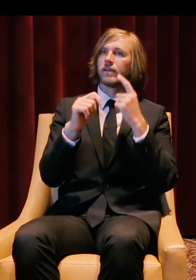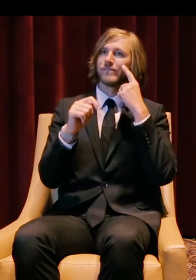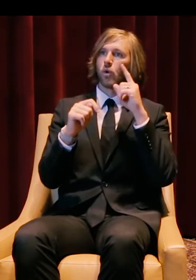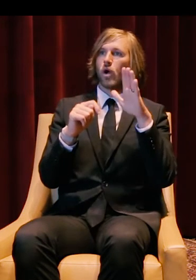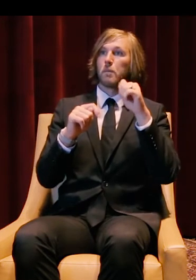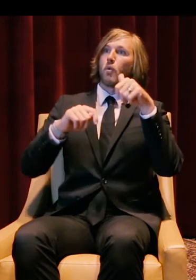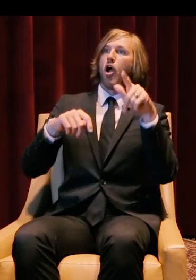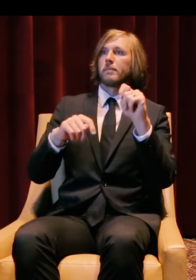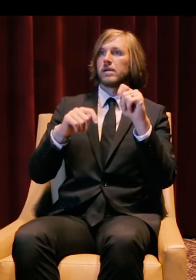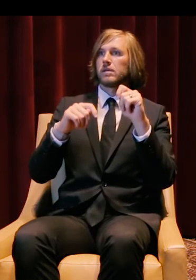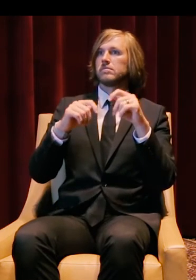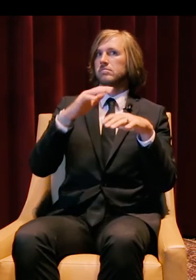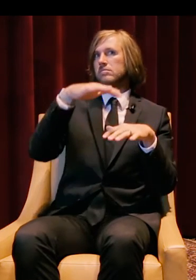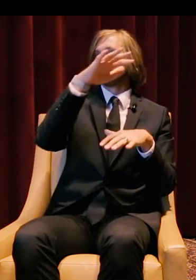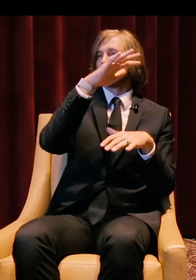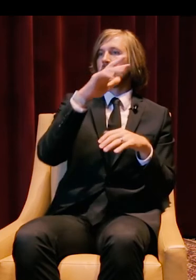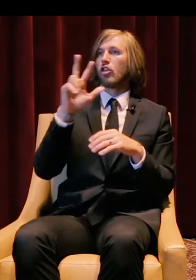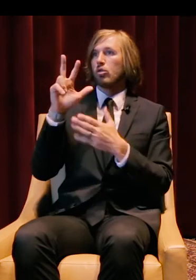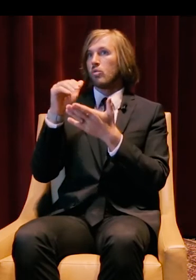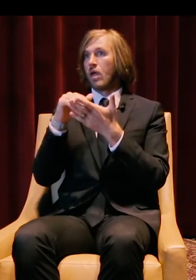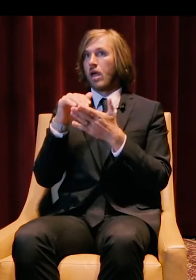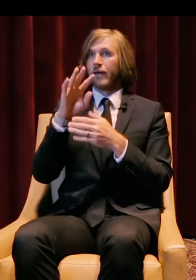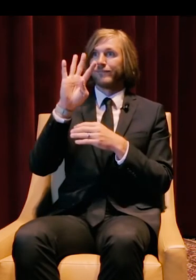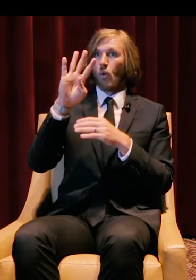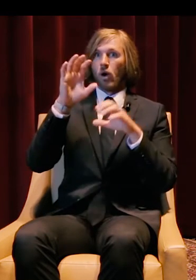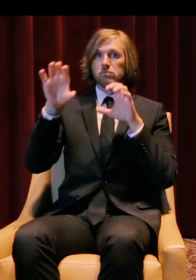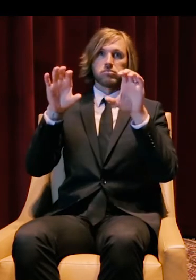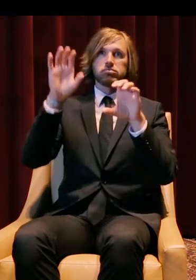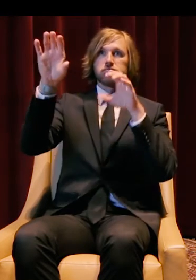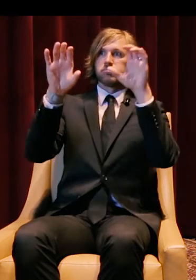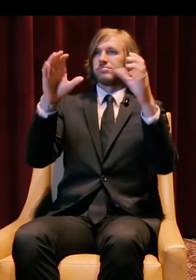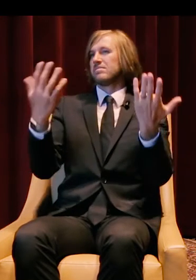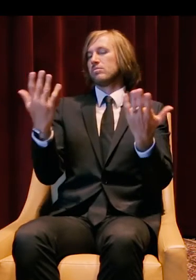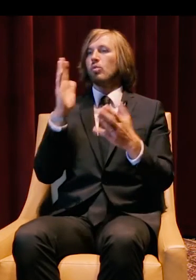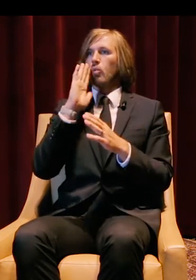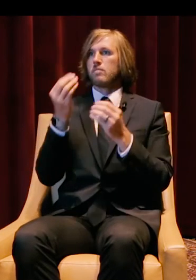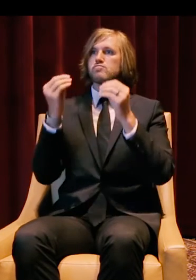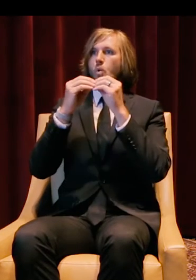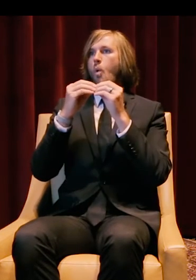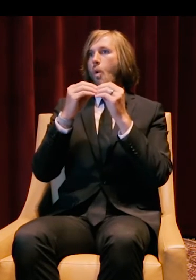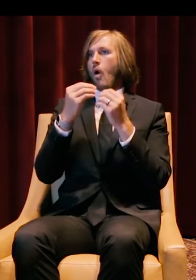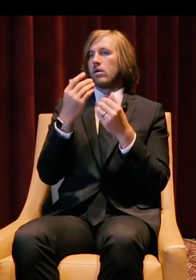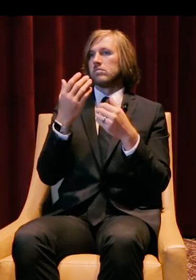an apartment complex. A 3,000 square foot fourplex or something like that is gonna be a much more efficient model,